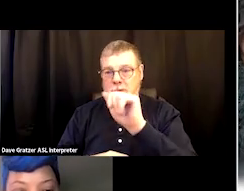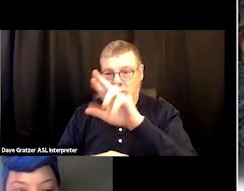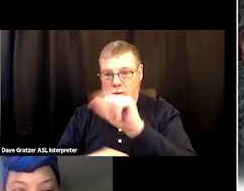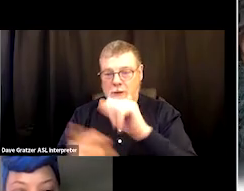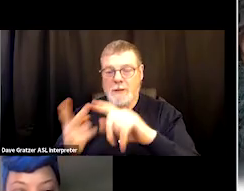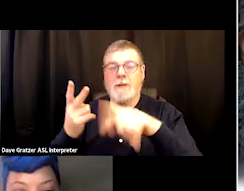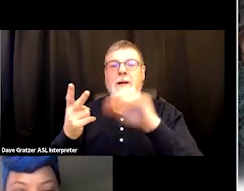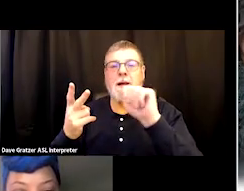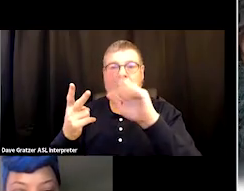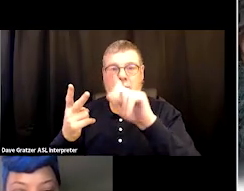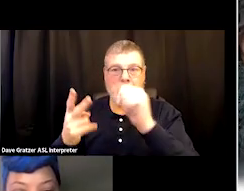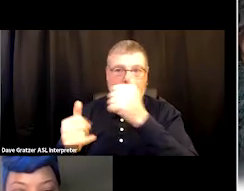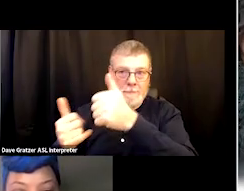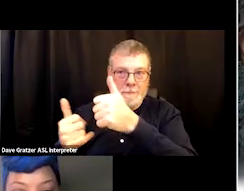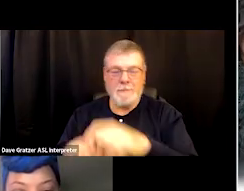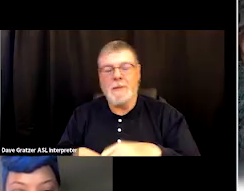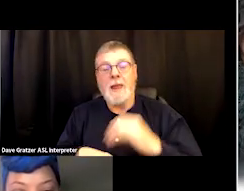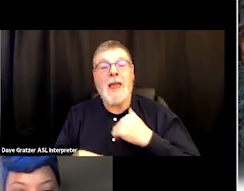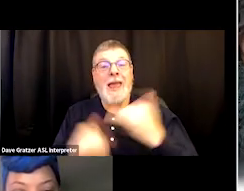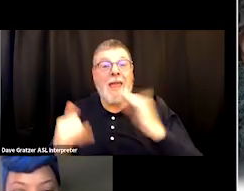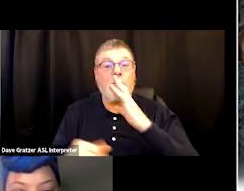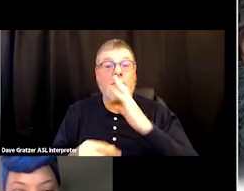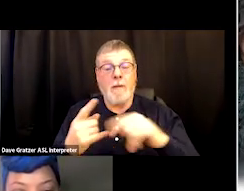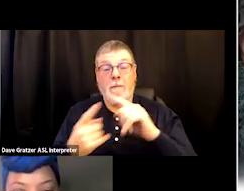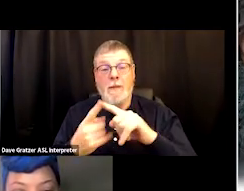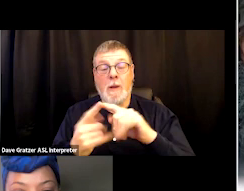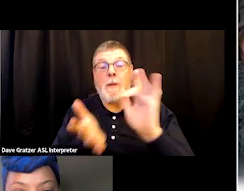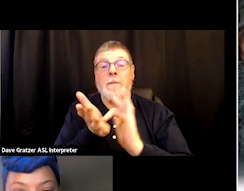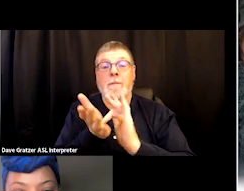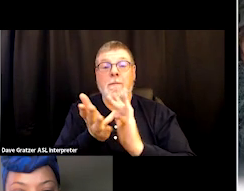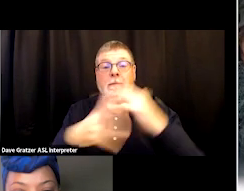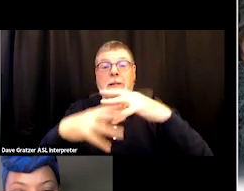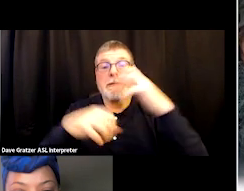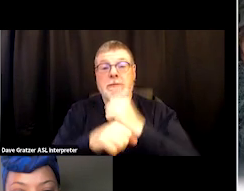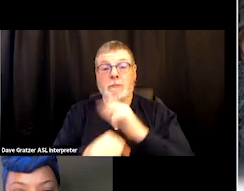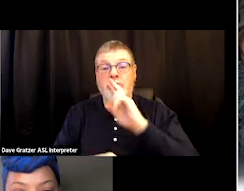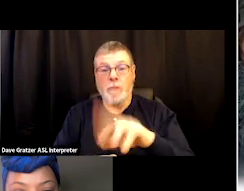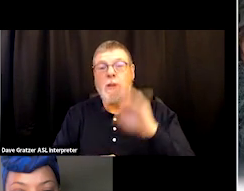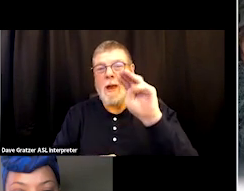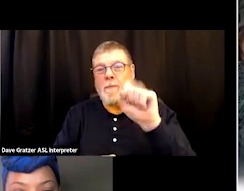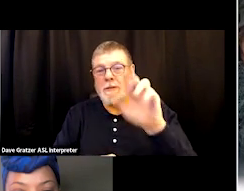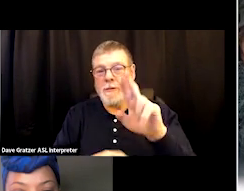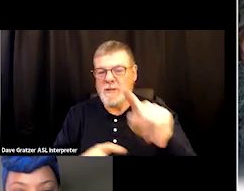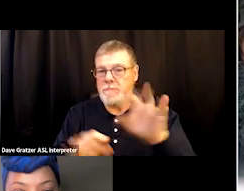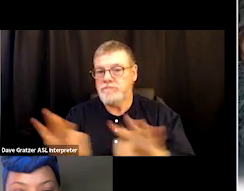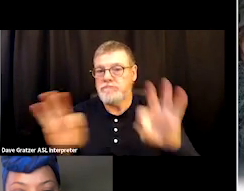I am going to speak to the medical summary report, which is one of the SOAR critical components